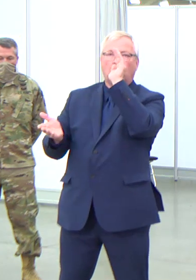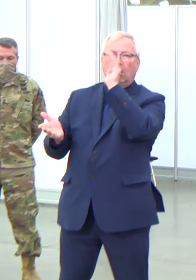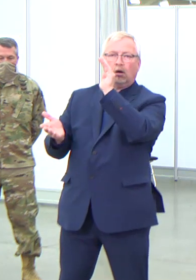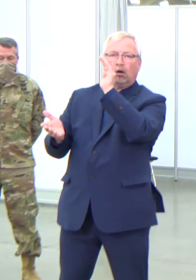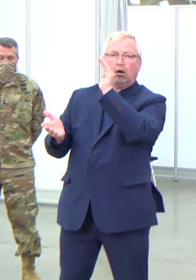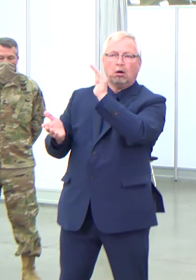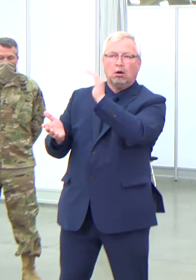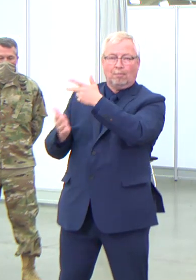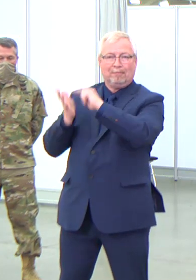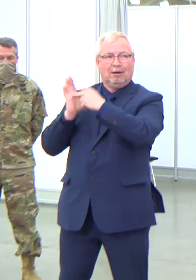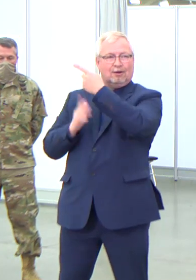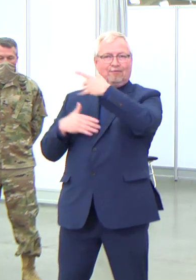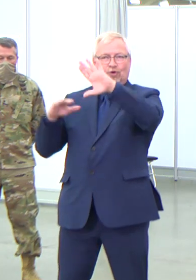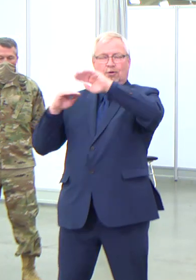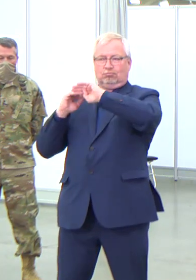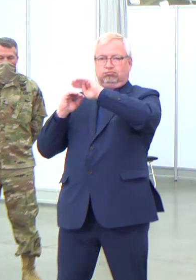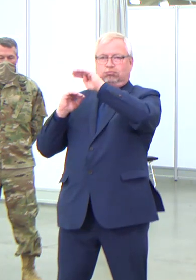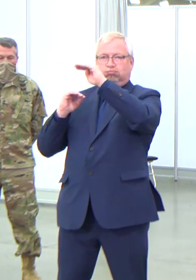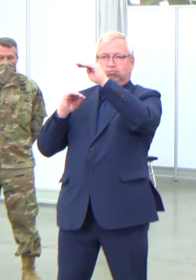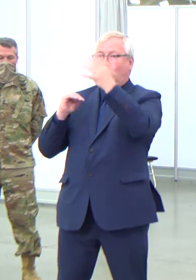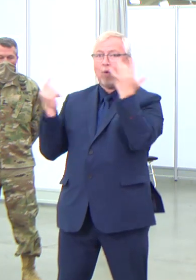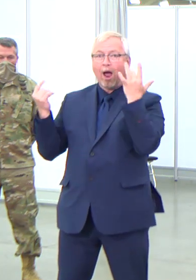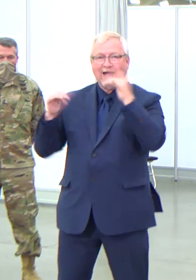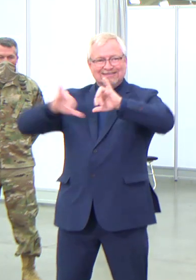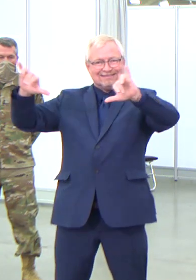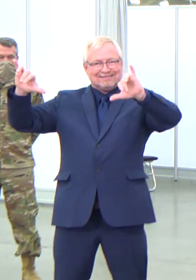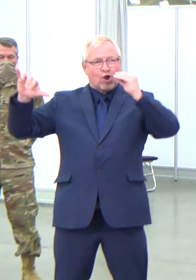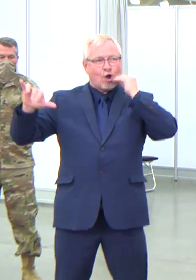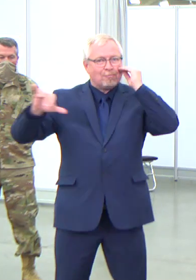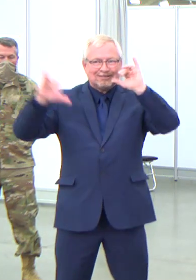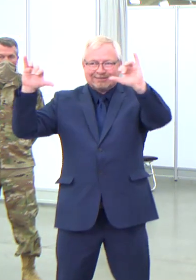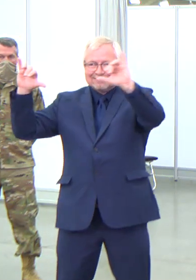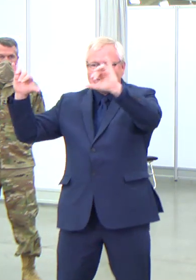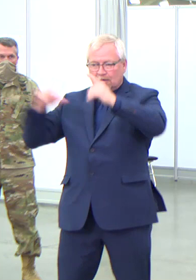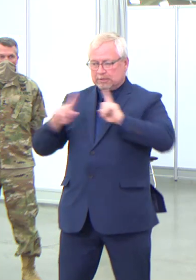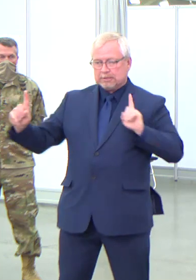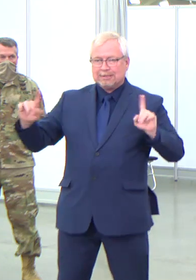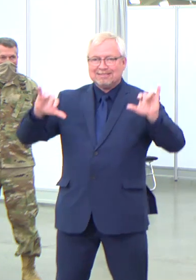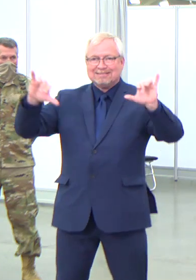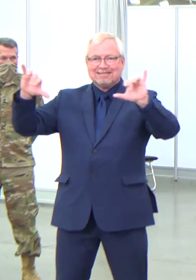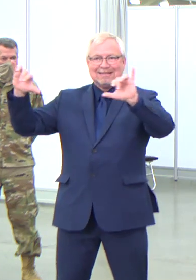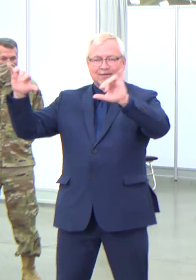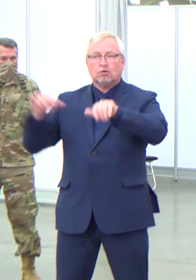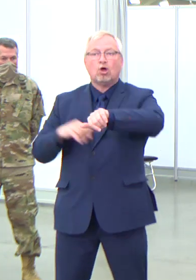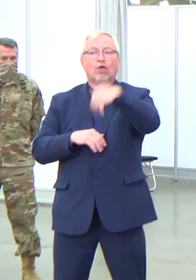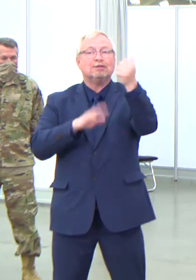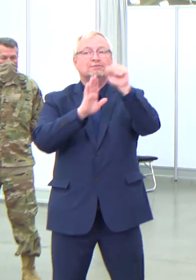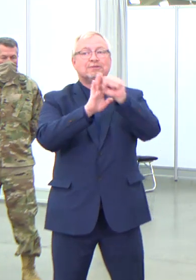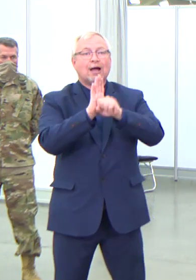daily case counts begin to gradually come down in recent days, believed to be the result of social distancing efforts. In Washington State and in New York and California,